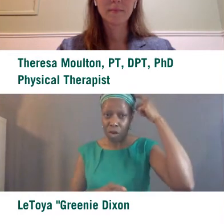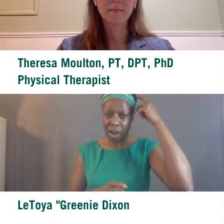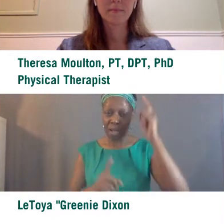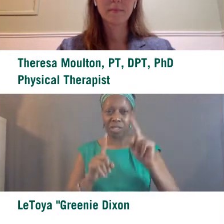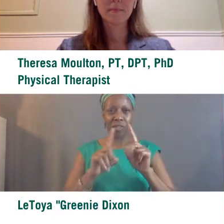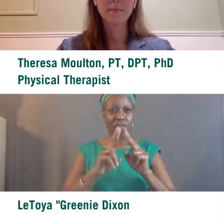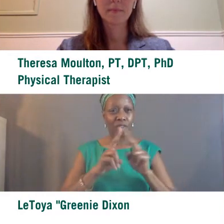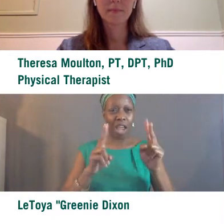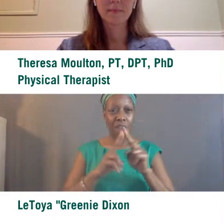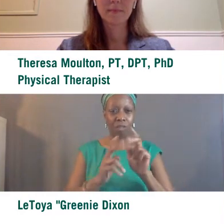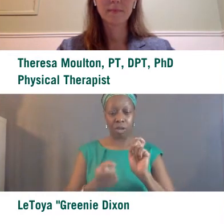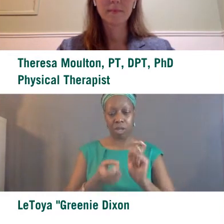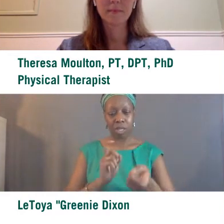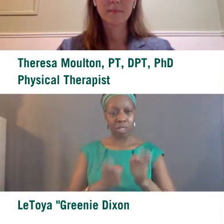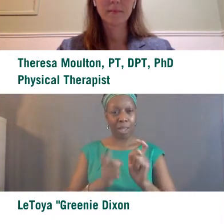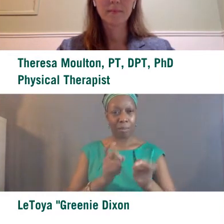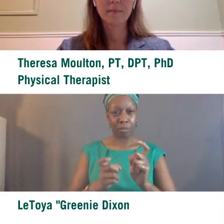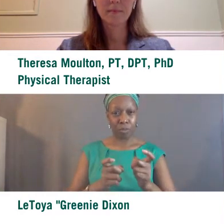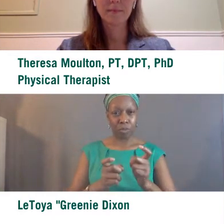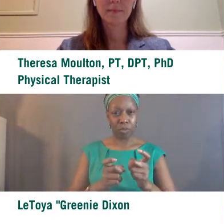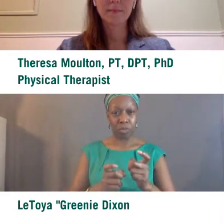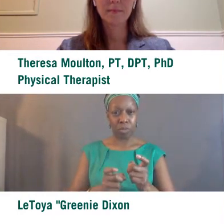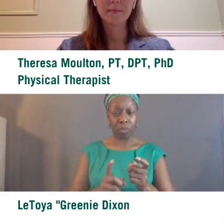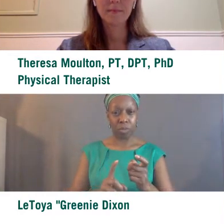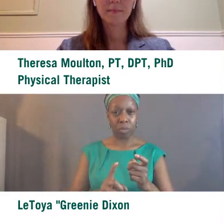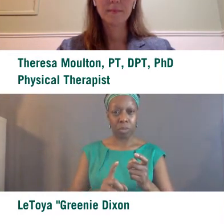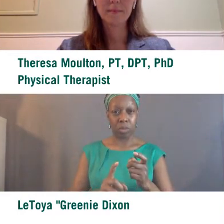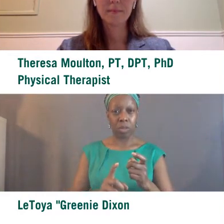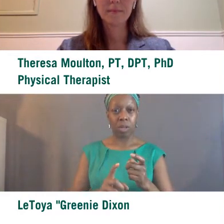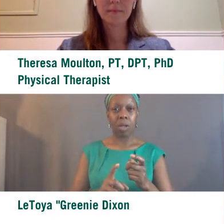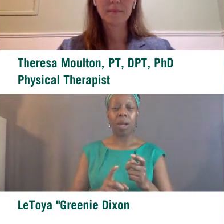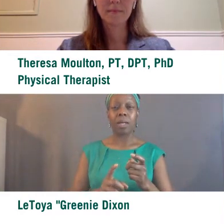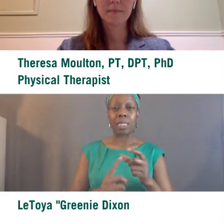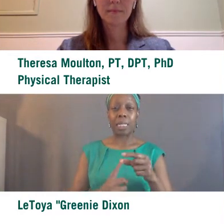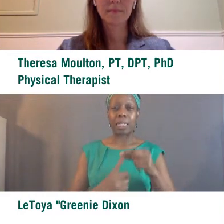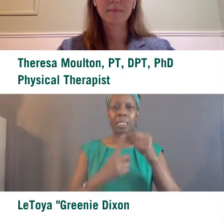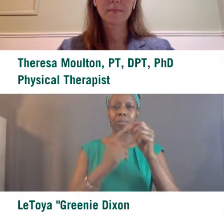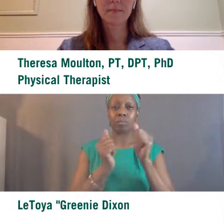And in terms of motor learning, in learning a skill